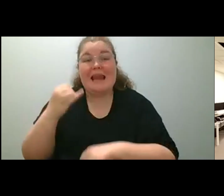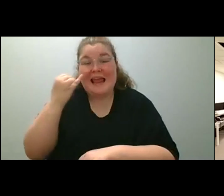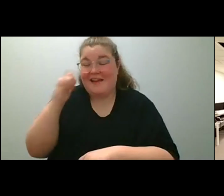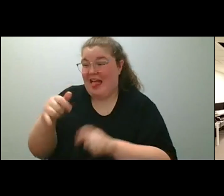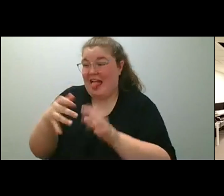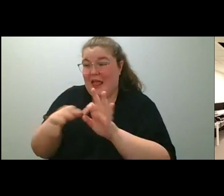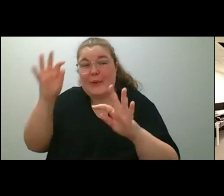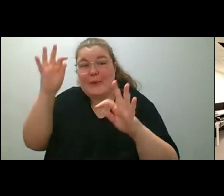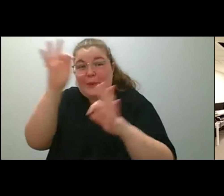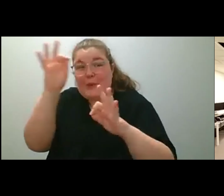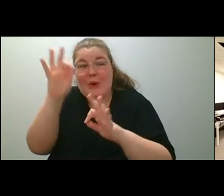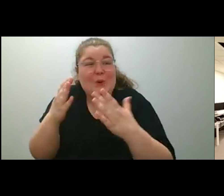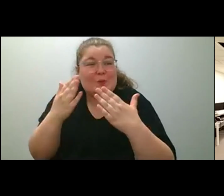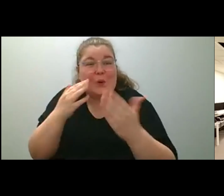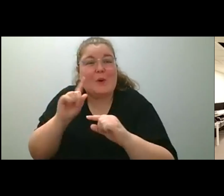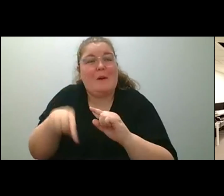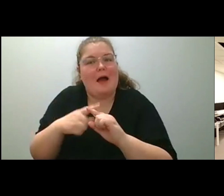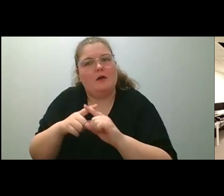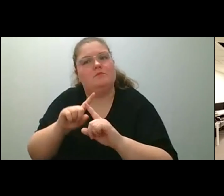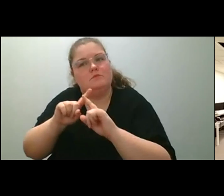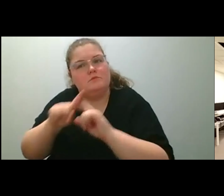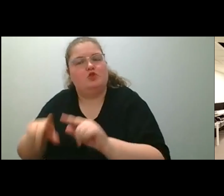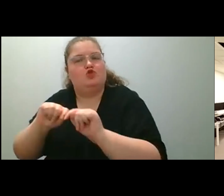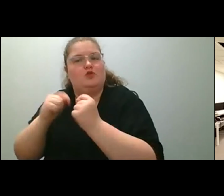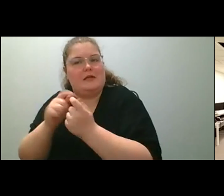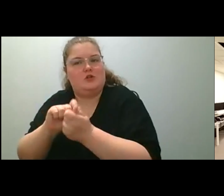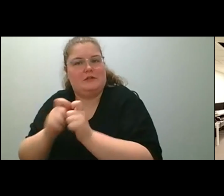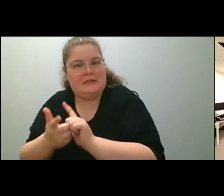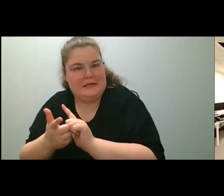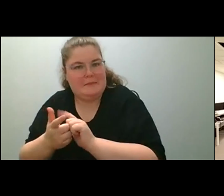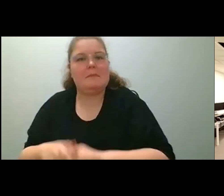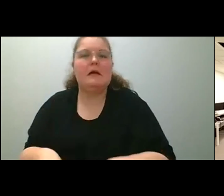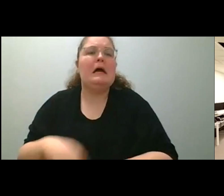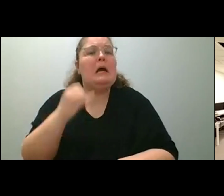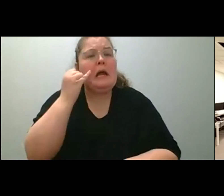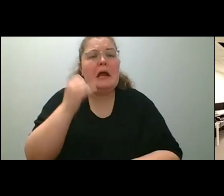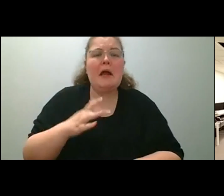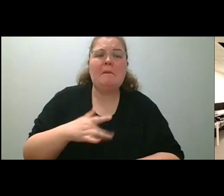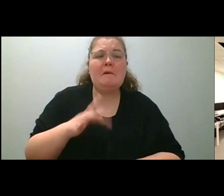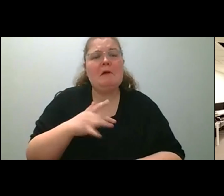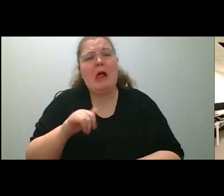Anything where you could comfortably read it and know that, you know, perhaps looking at the original